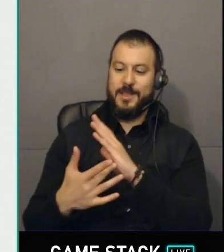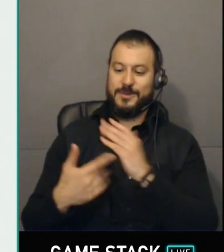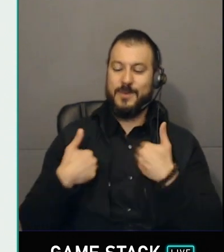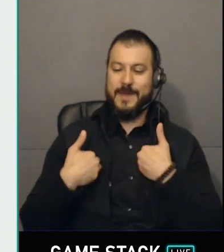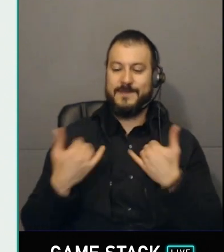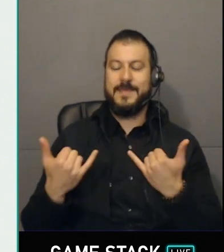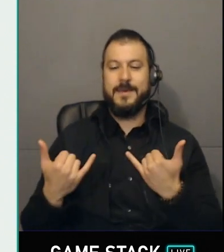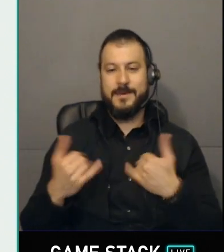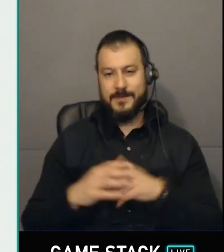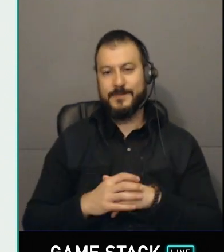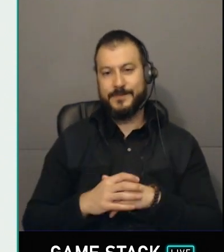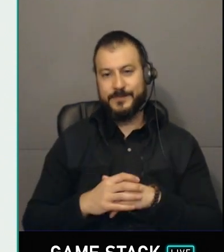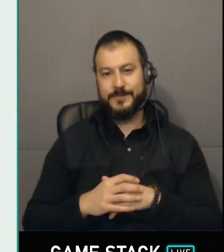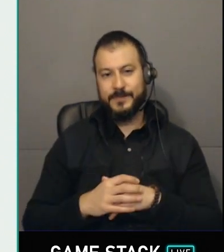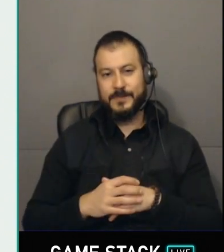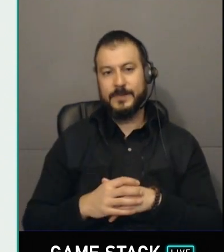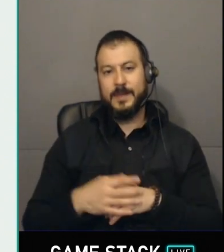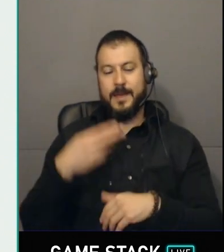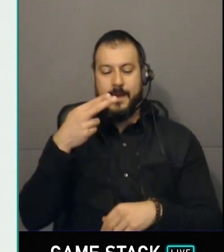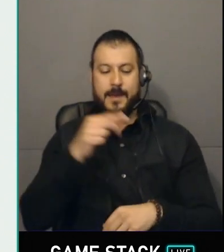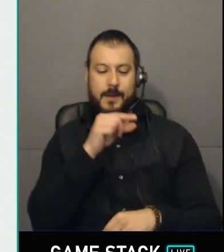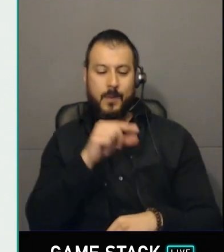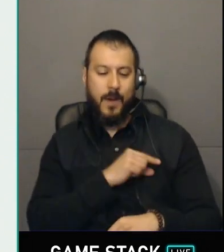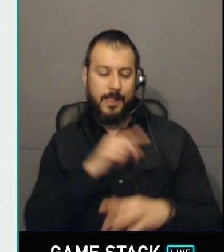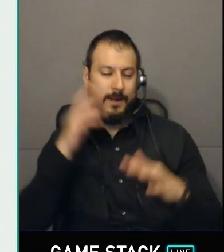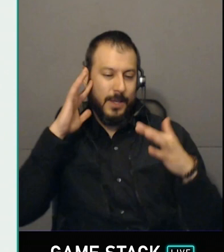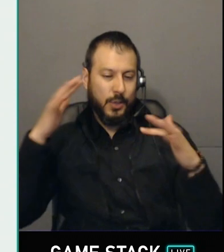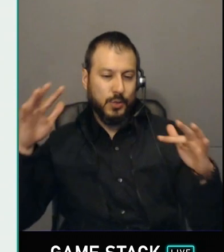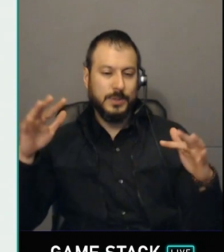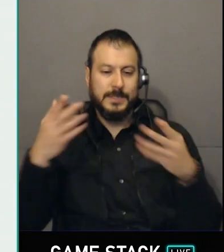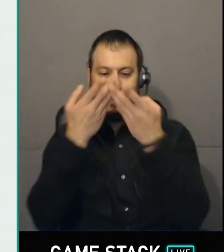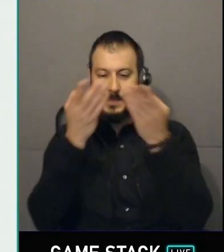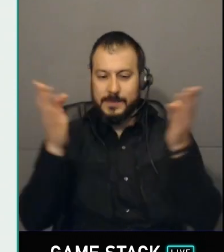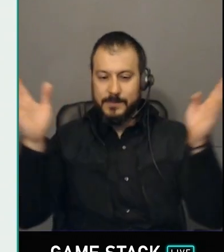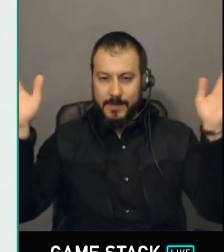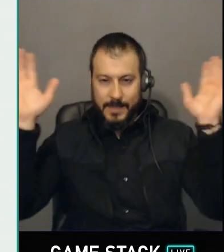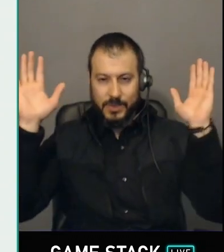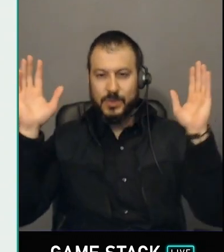High quality acoustics, spatial sound help to paint the picture